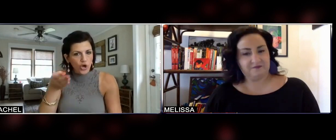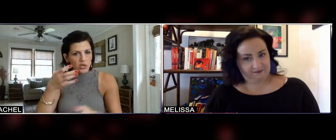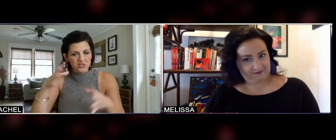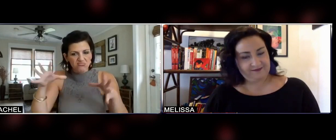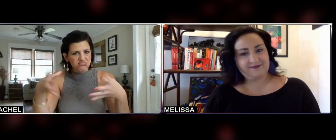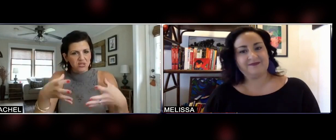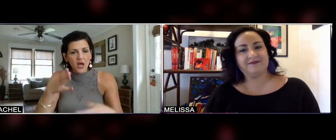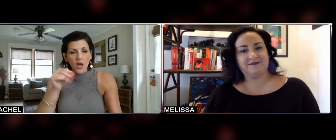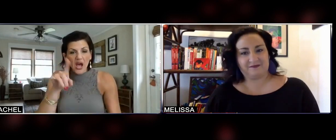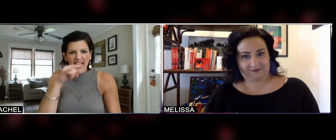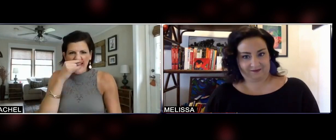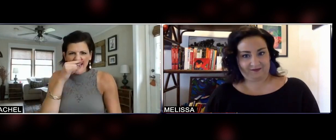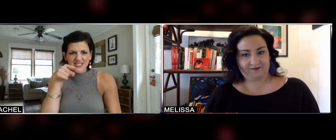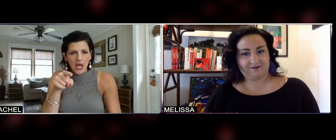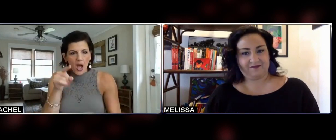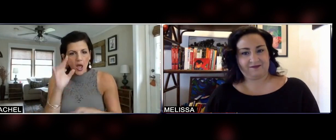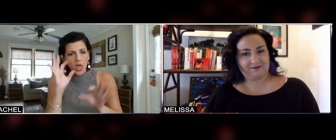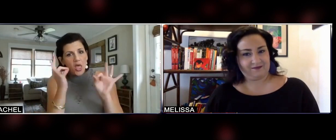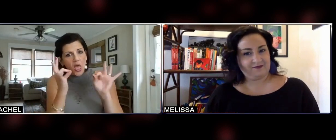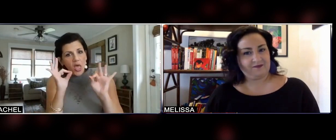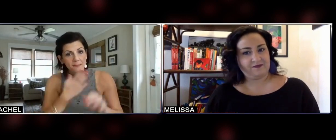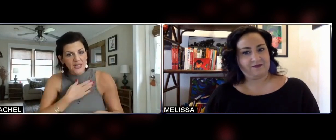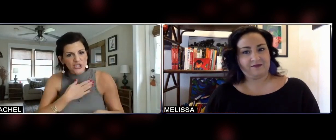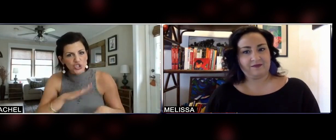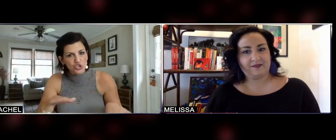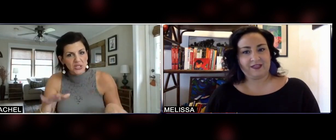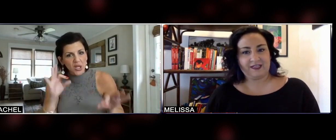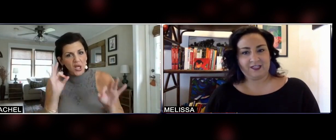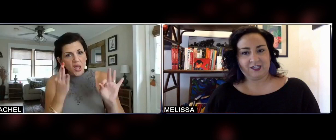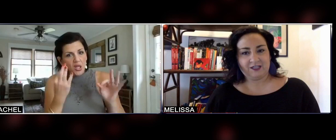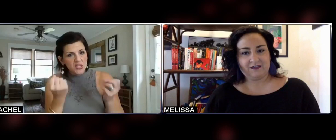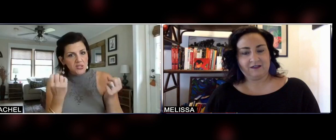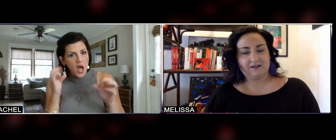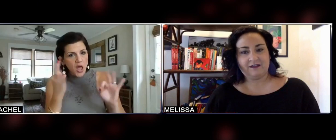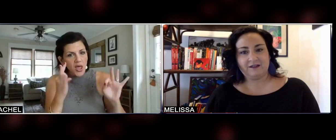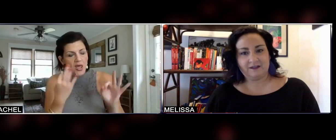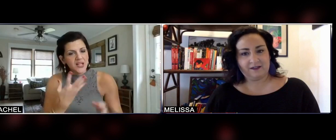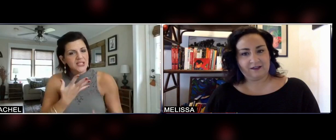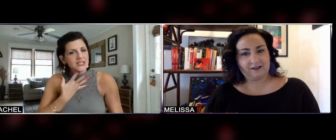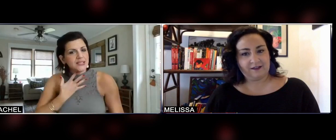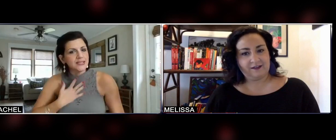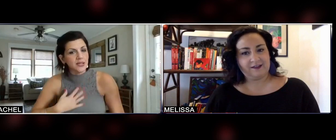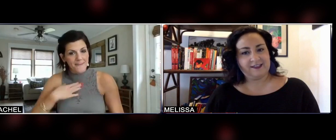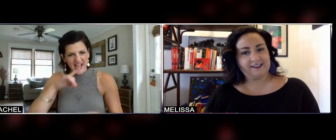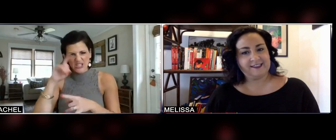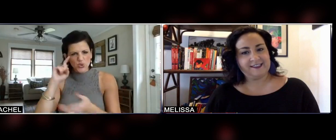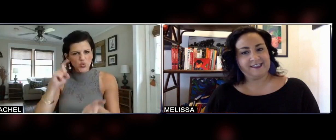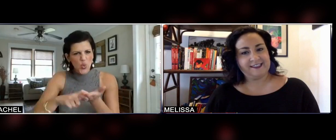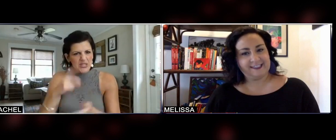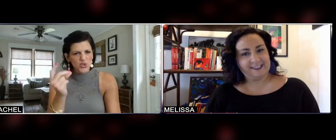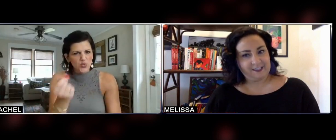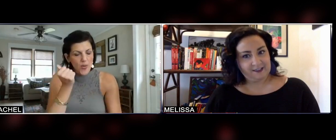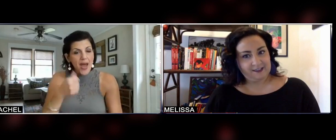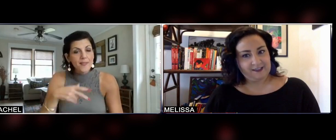There were kids there and they were staring at my kids signing. My kids noticed right away and they tried to follow